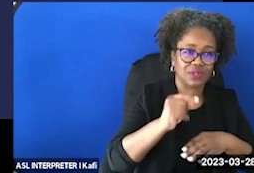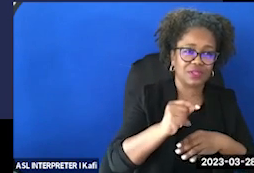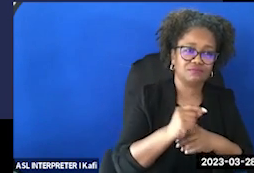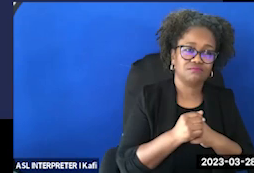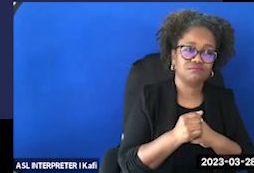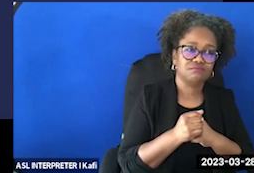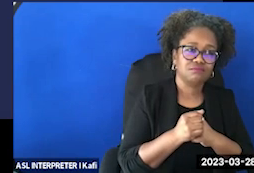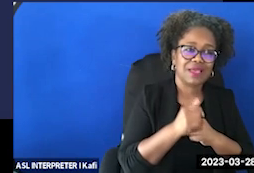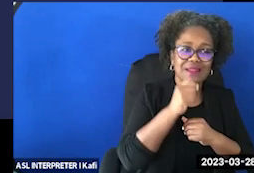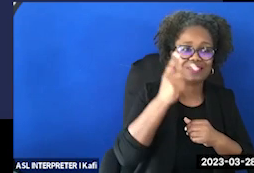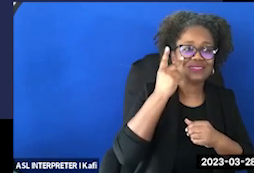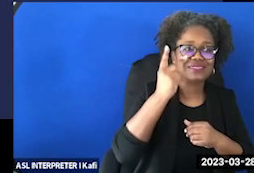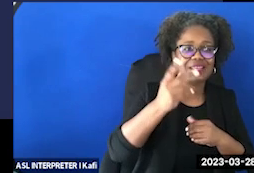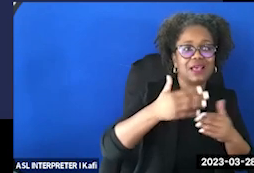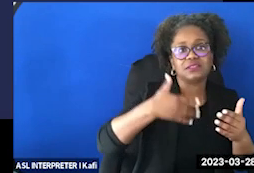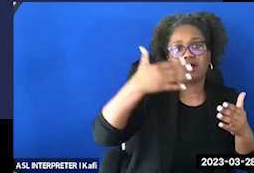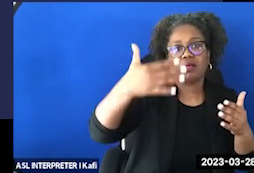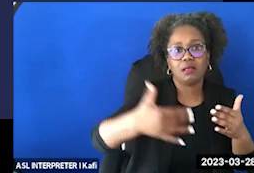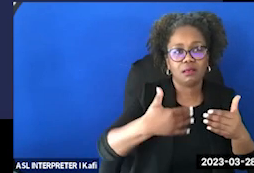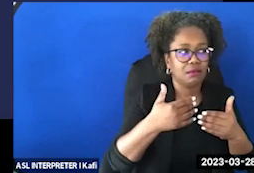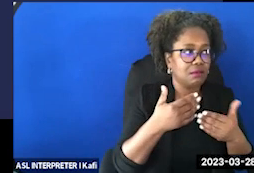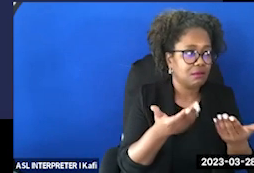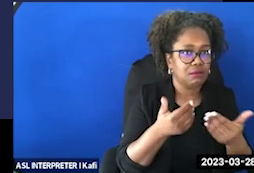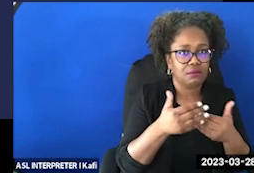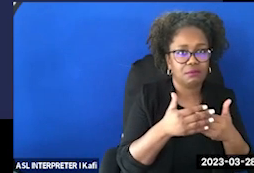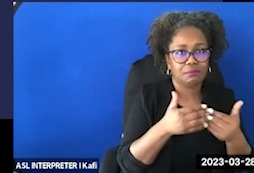Debbie Stine, Science & Technology Policy Academy: you know, I think the by administration is put a lot of equity policies into place.